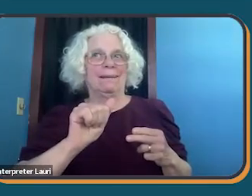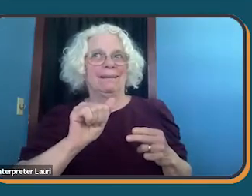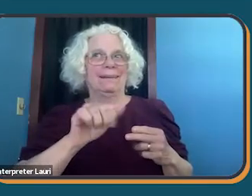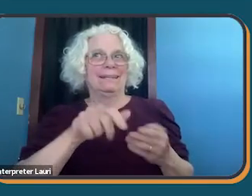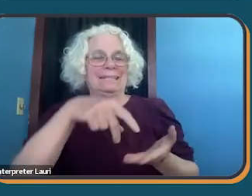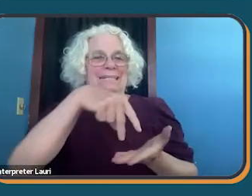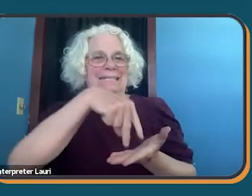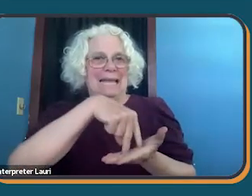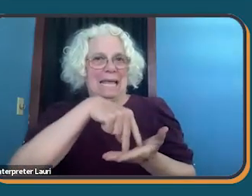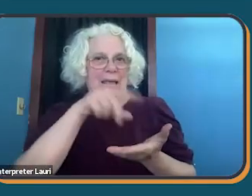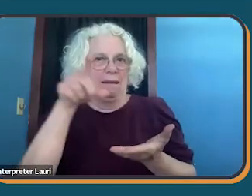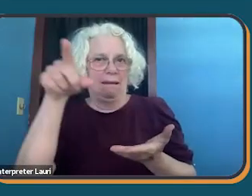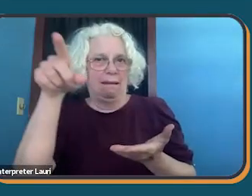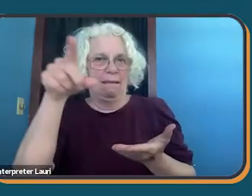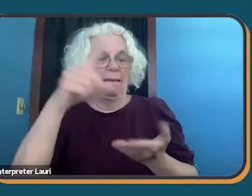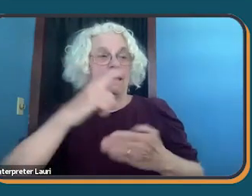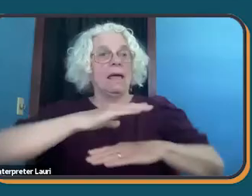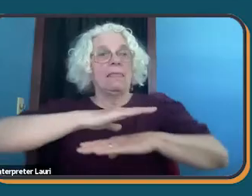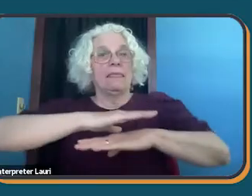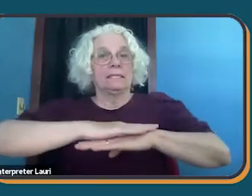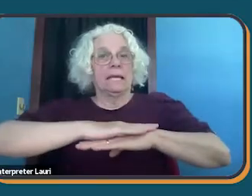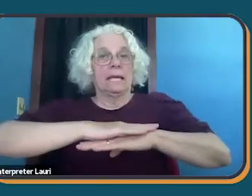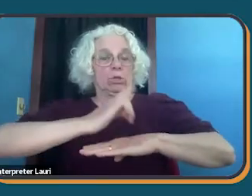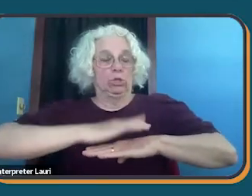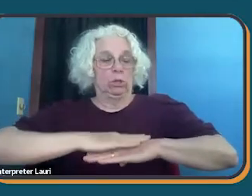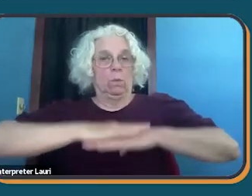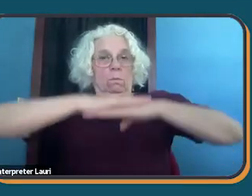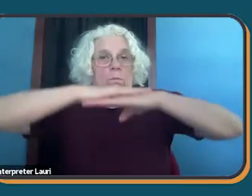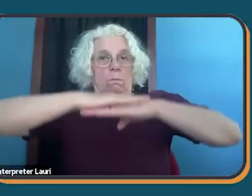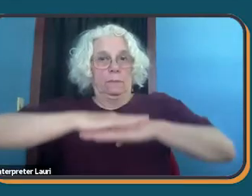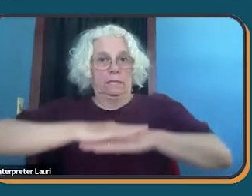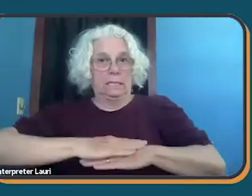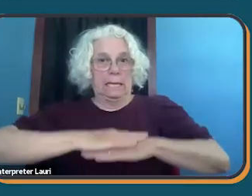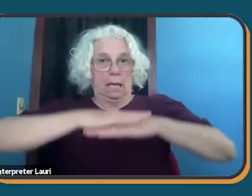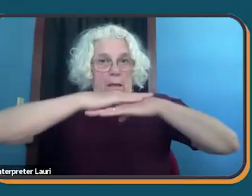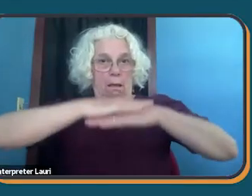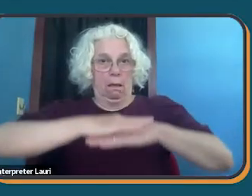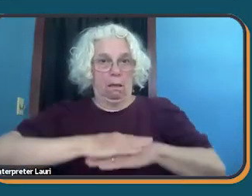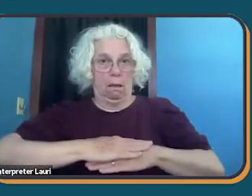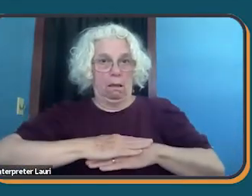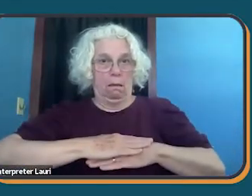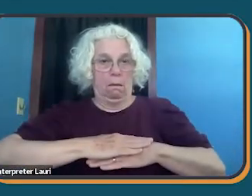and there would probably need to be extra staff